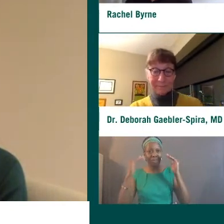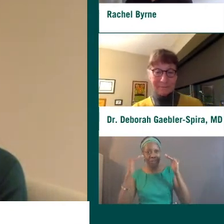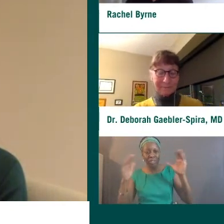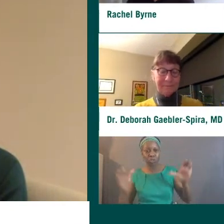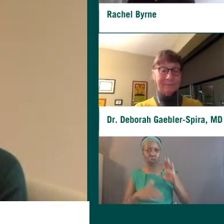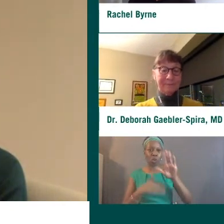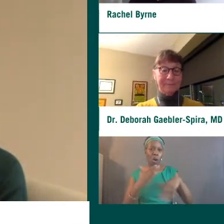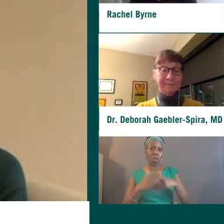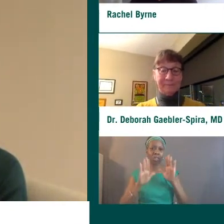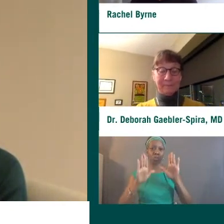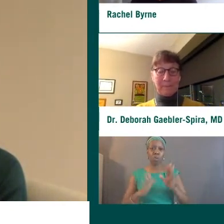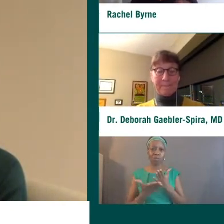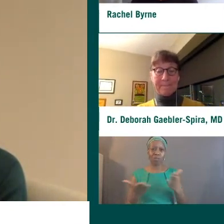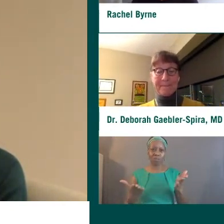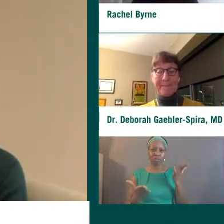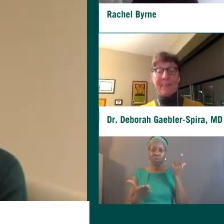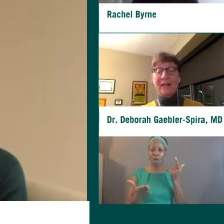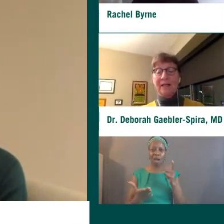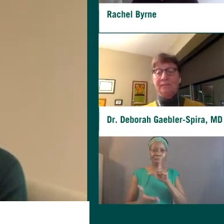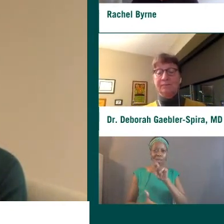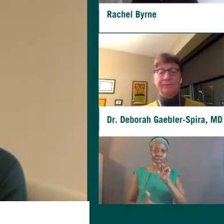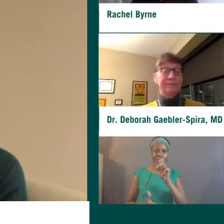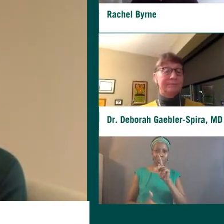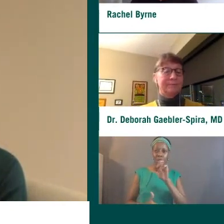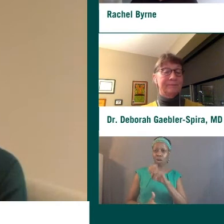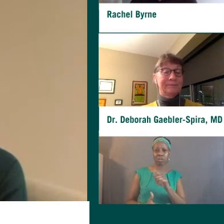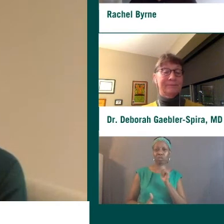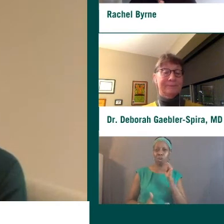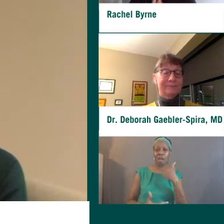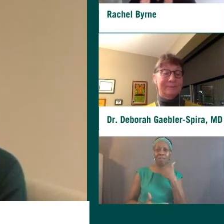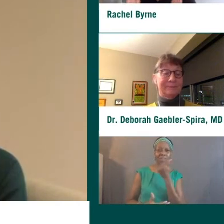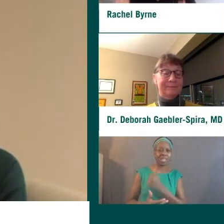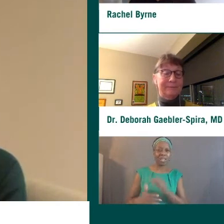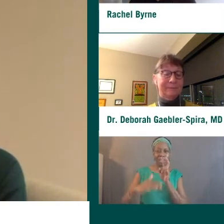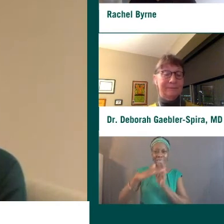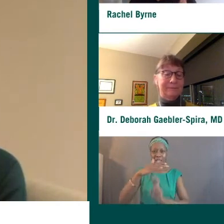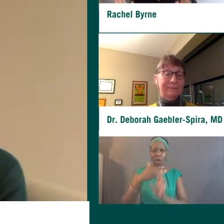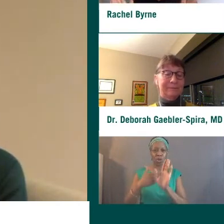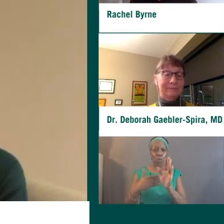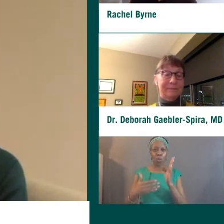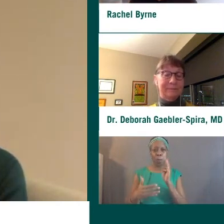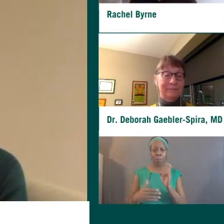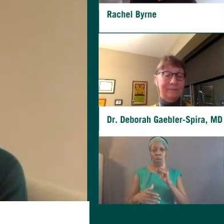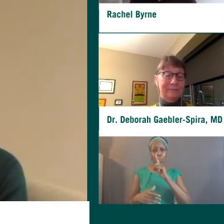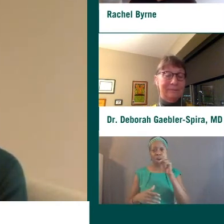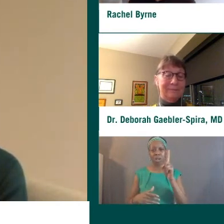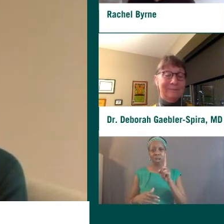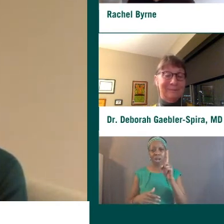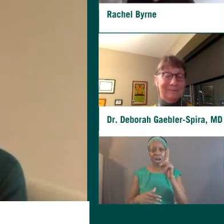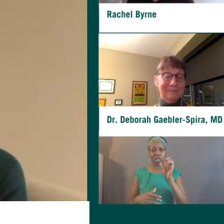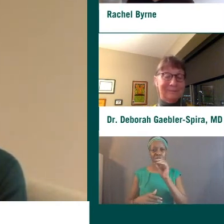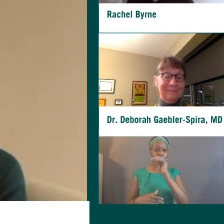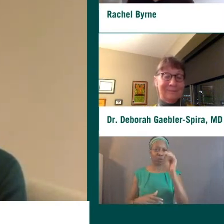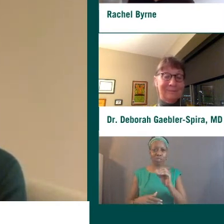Because Larke there is no doubt that I have that you will be 100% successful in anything that you decide that you want to do.